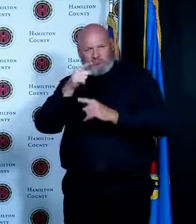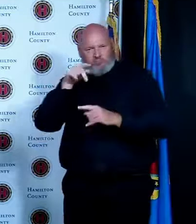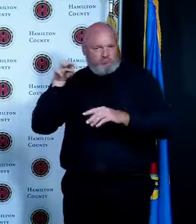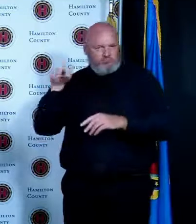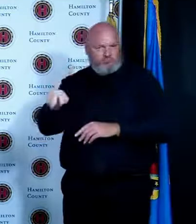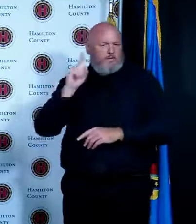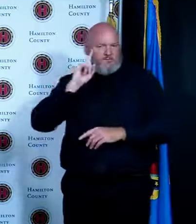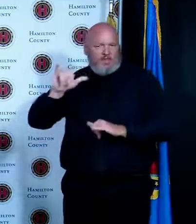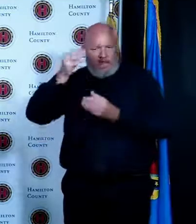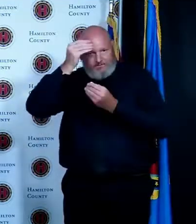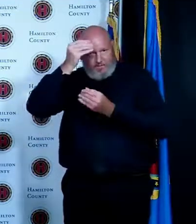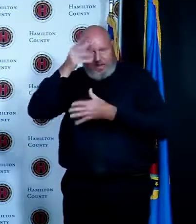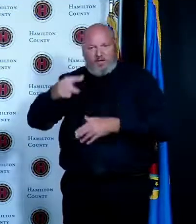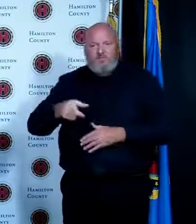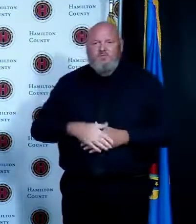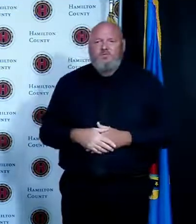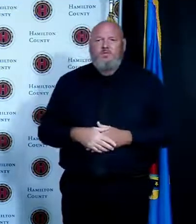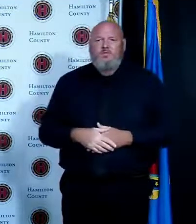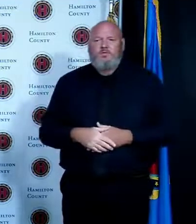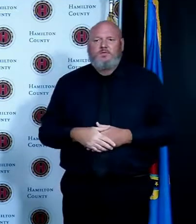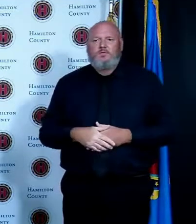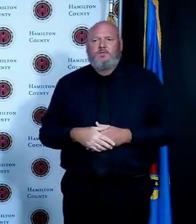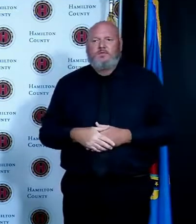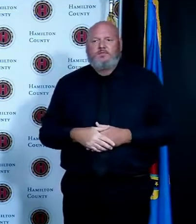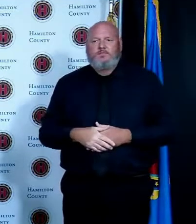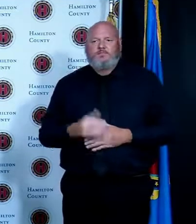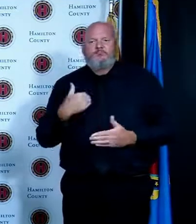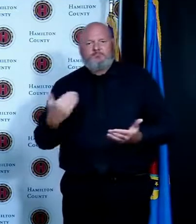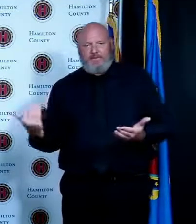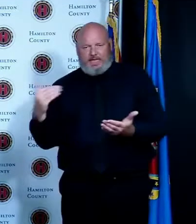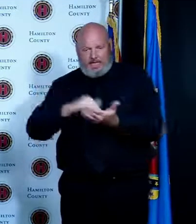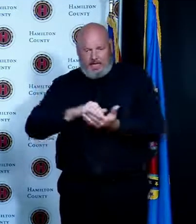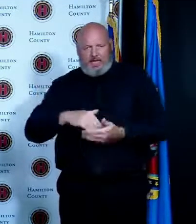so I wanted to give a few updates with regards to some reopenings as summer